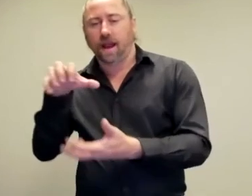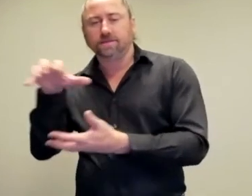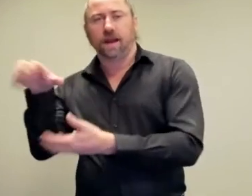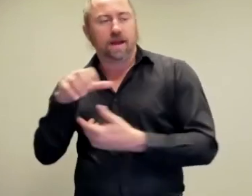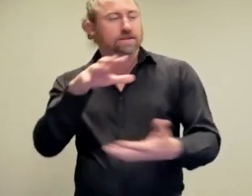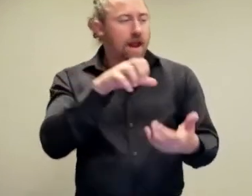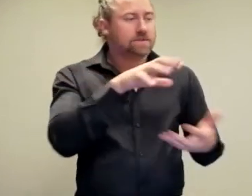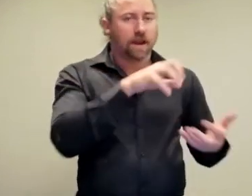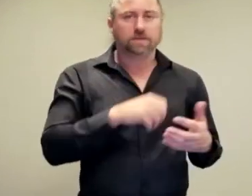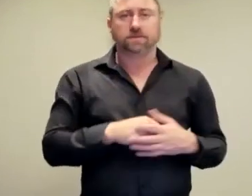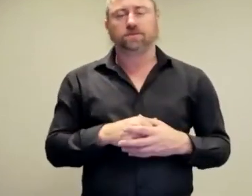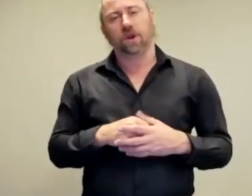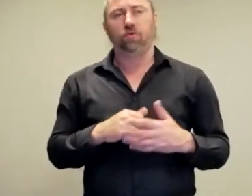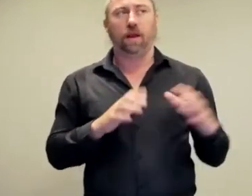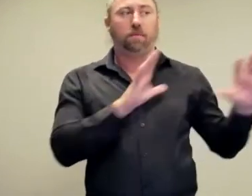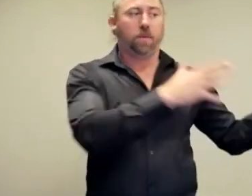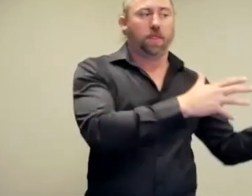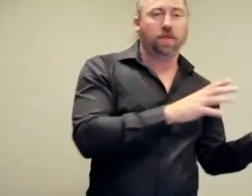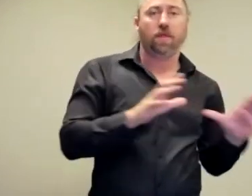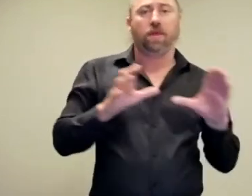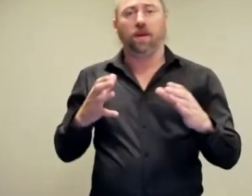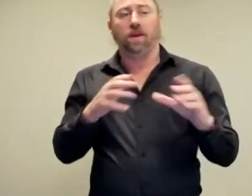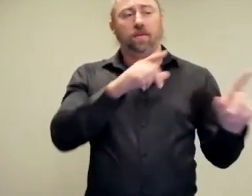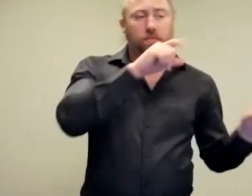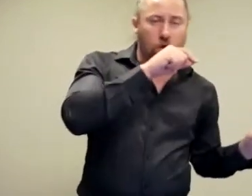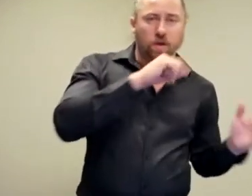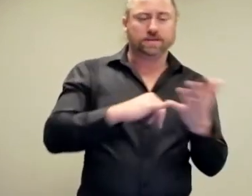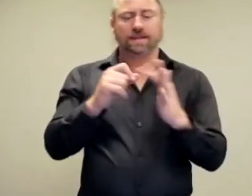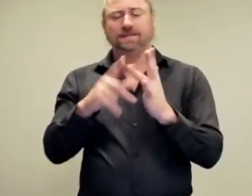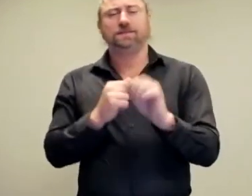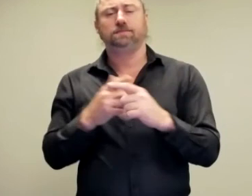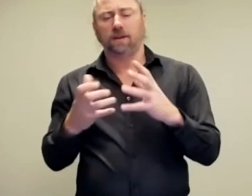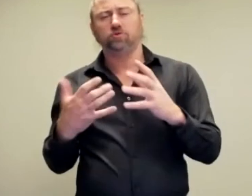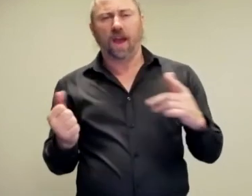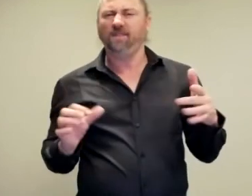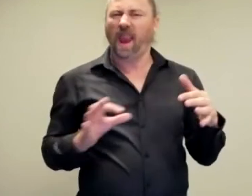both of the works I suppose are interlinked by the fact that